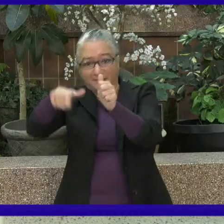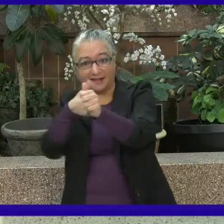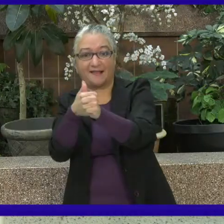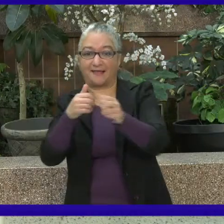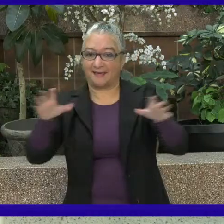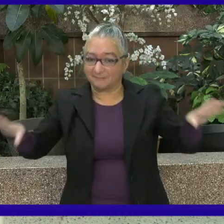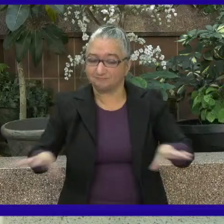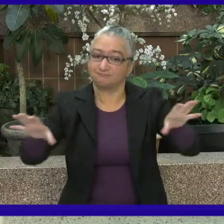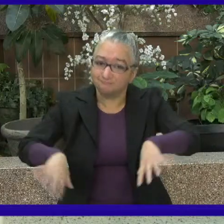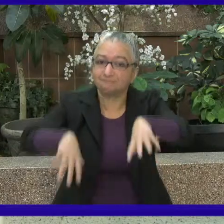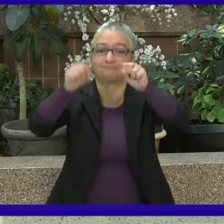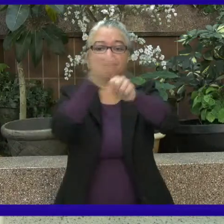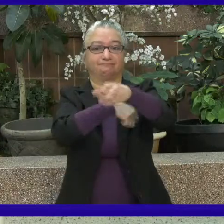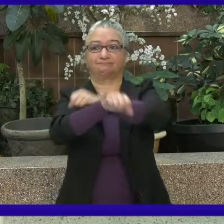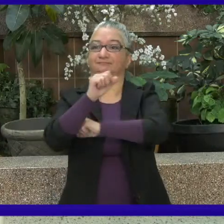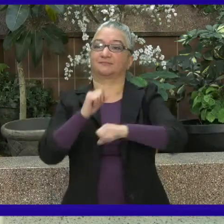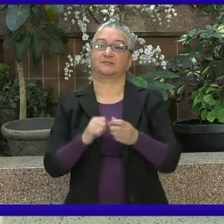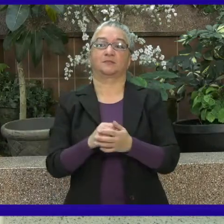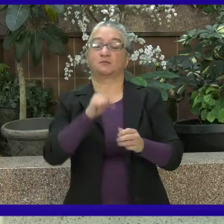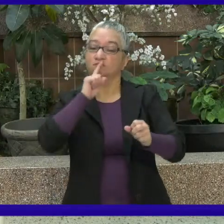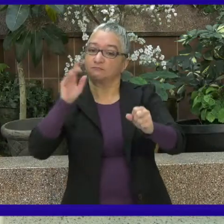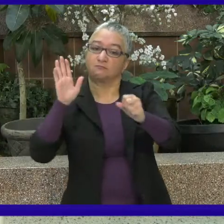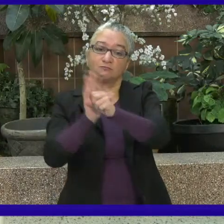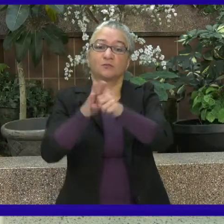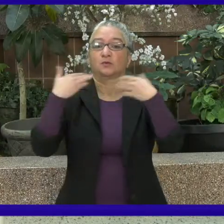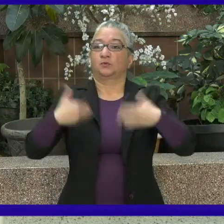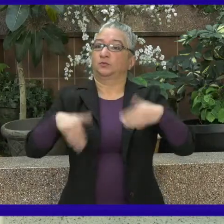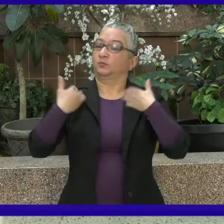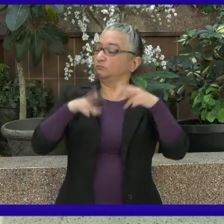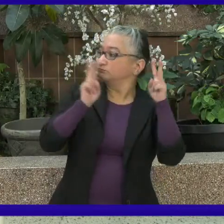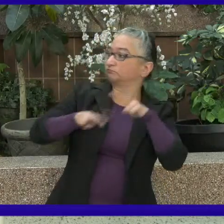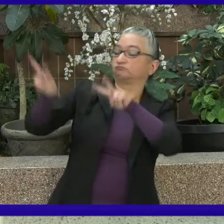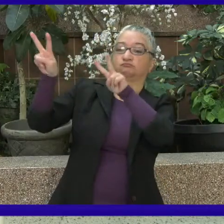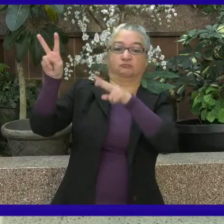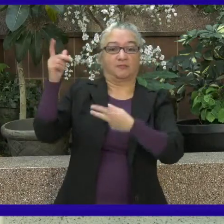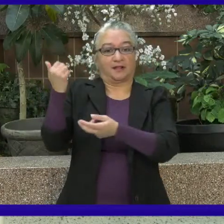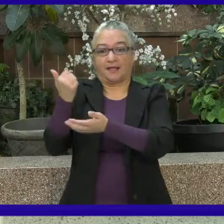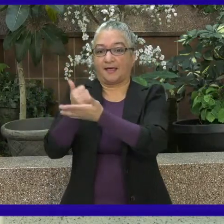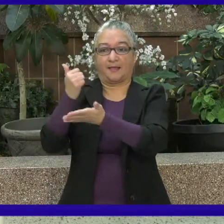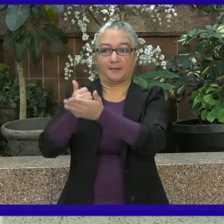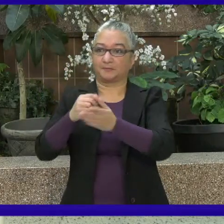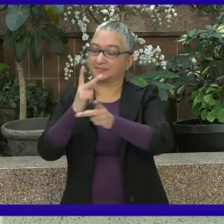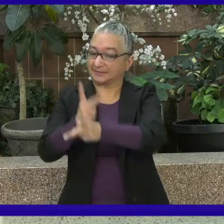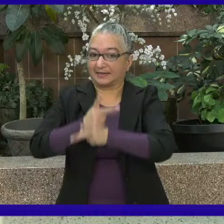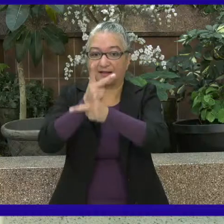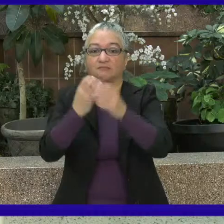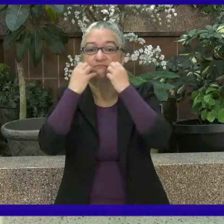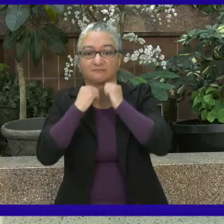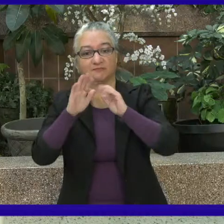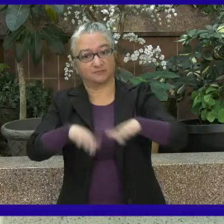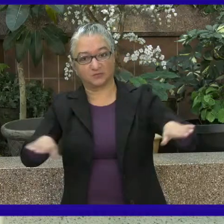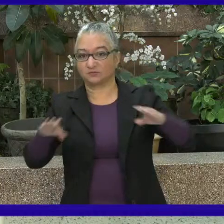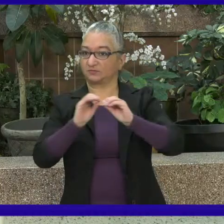keeping manitobans safe throughout this pandemic my gratitude also extends to the university of